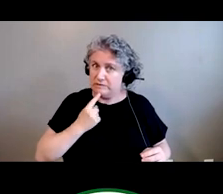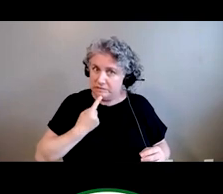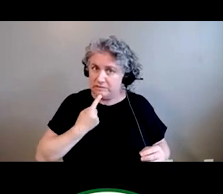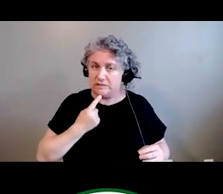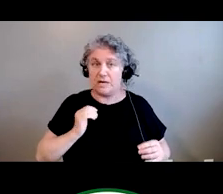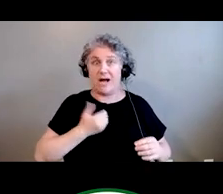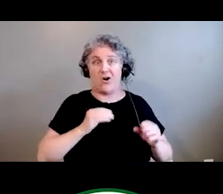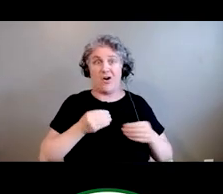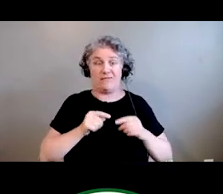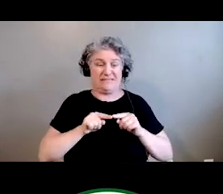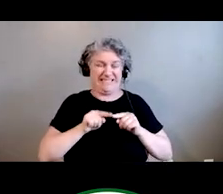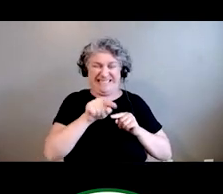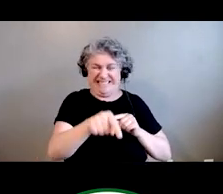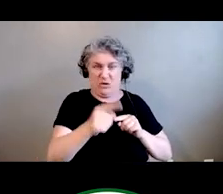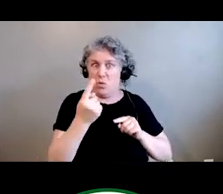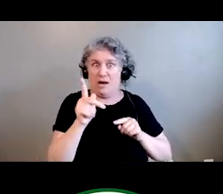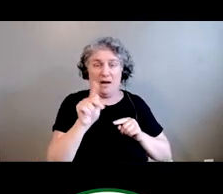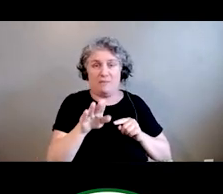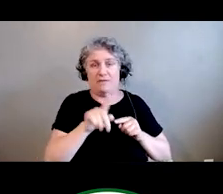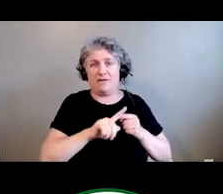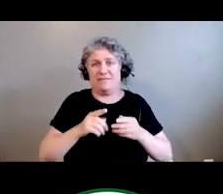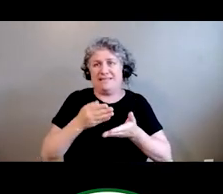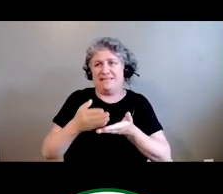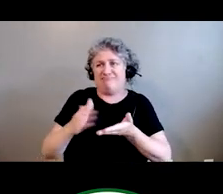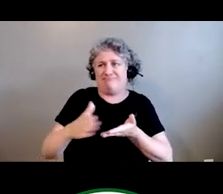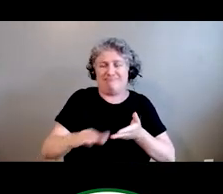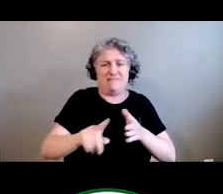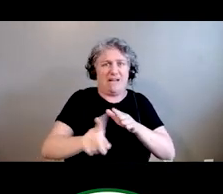inhaling the worst smells I think I've ever smelled in my life.